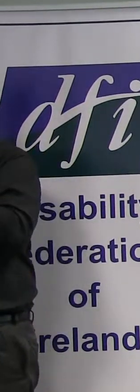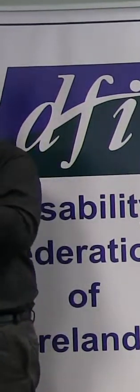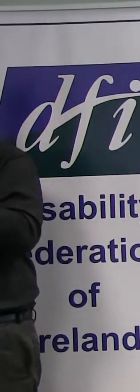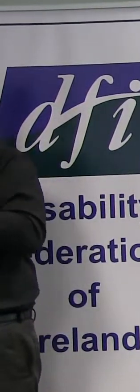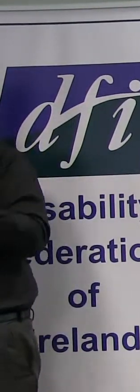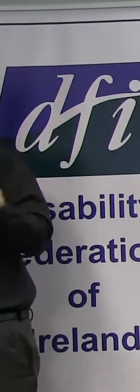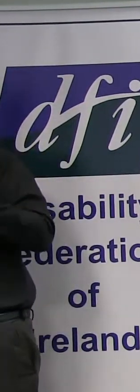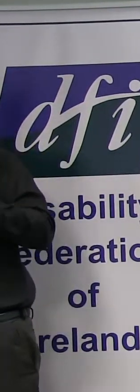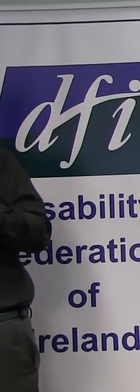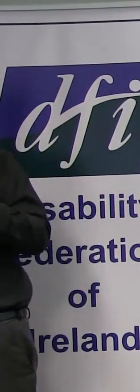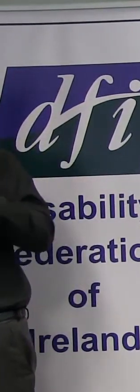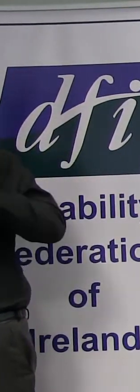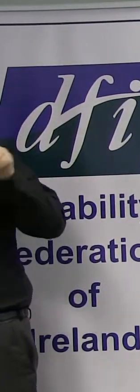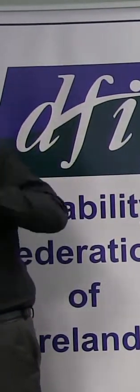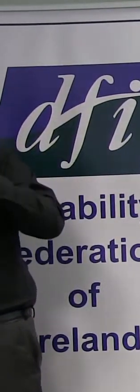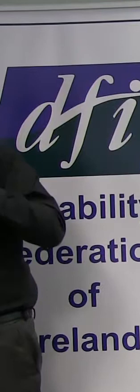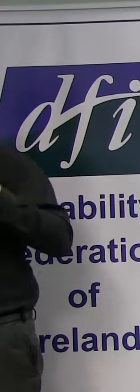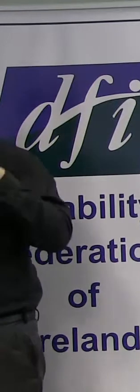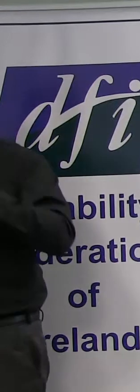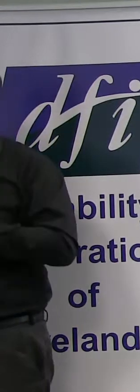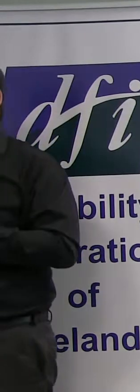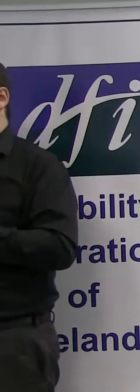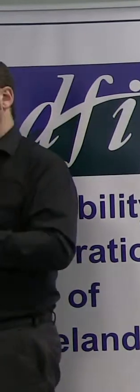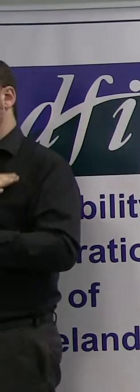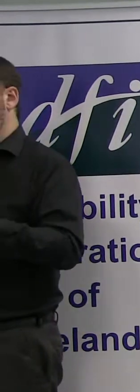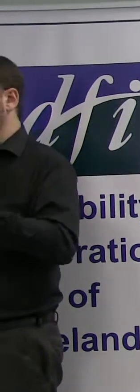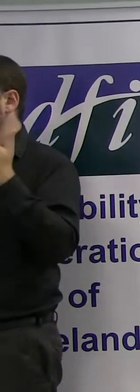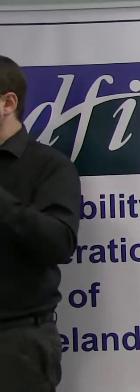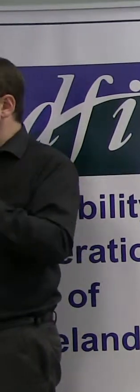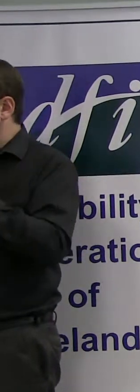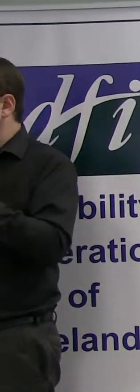charities we have a very specific set of values including openness and that's